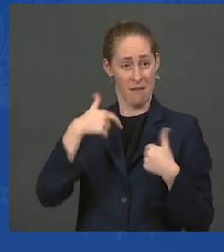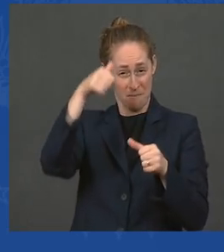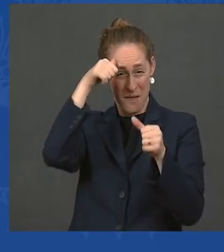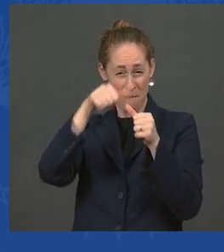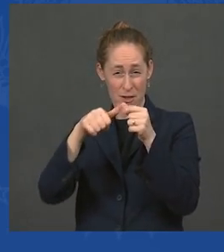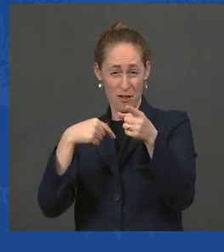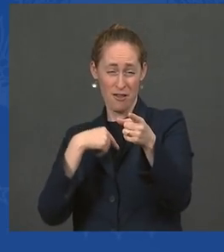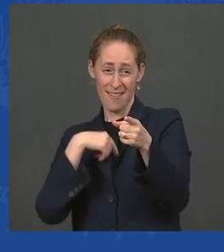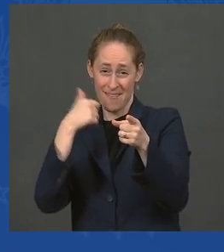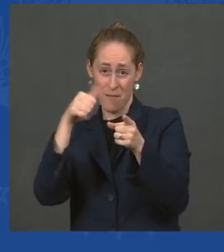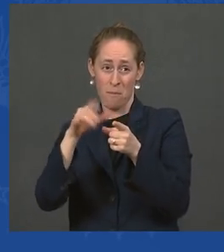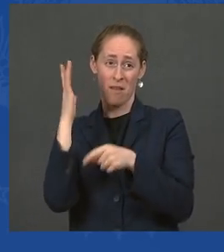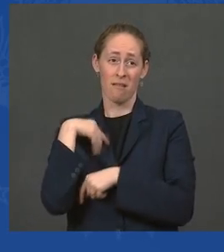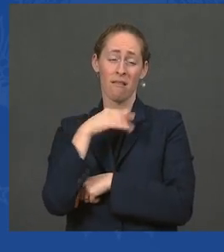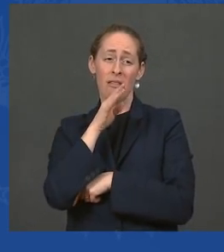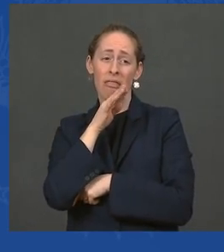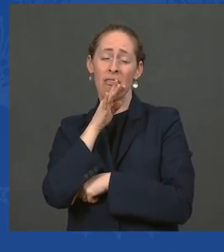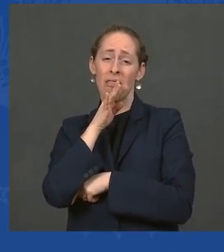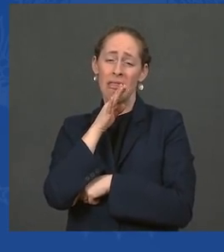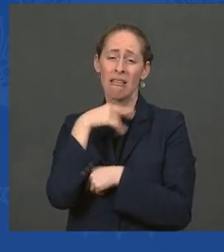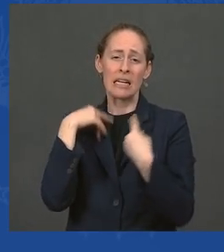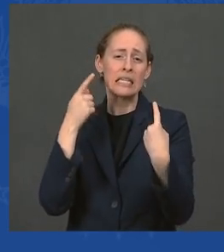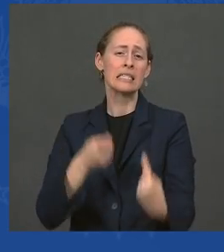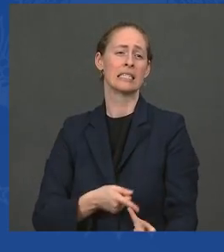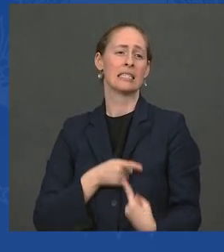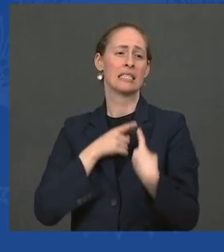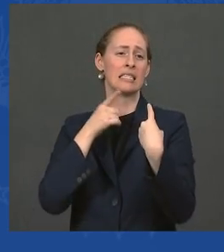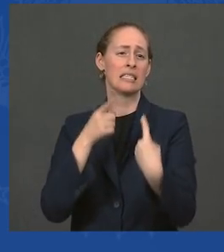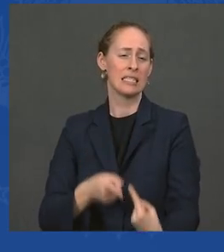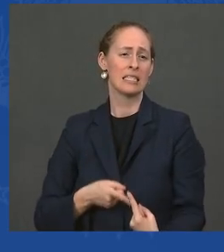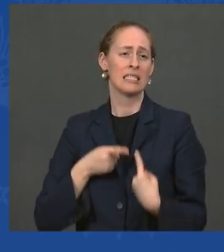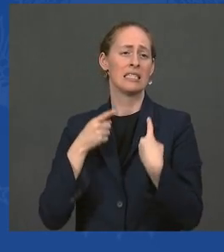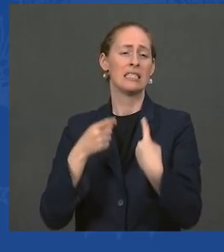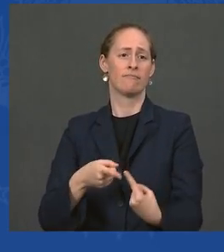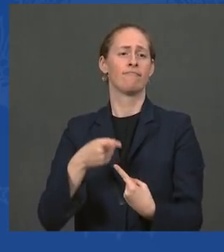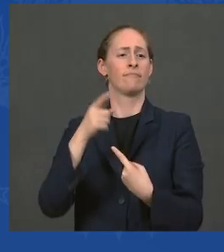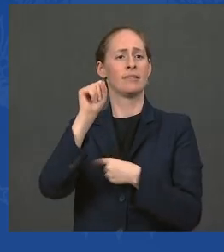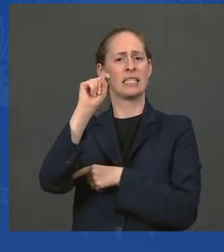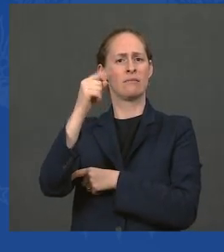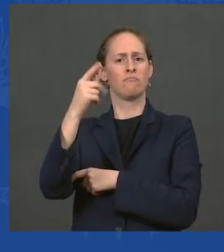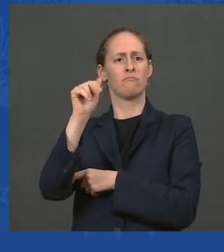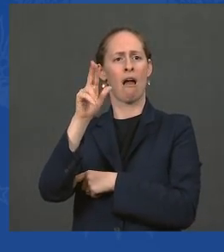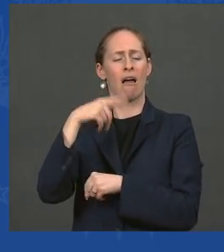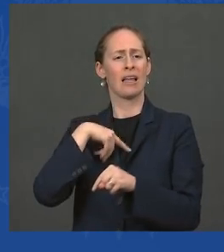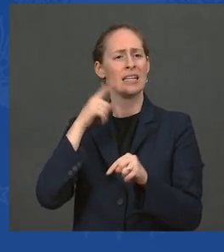were here at St. Paul's, you know, I -- my nickname was "Blackbird."